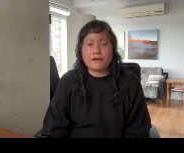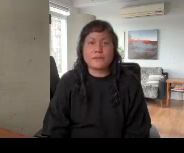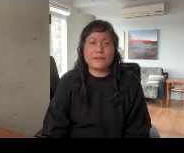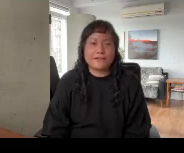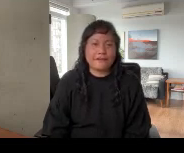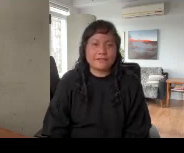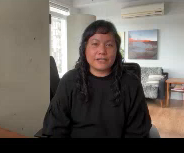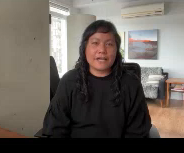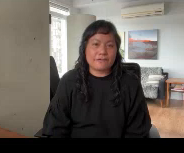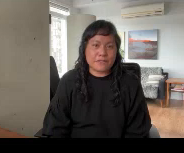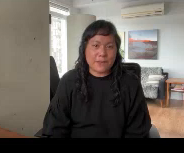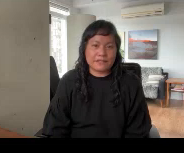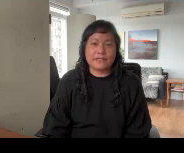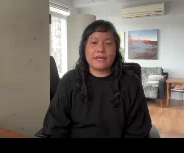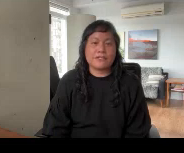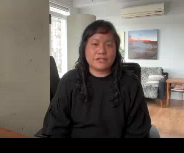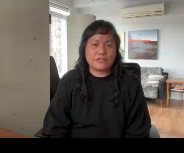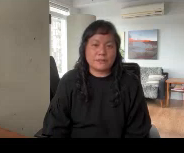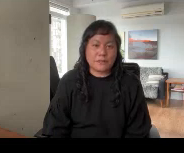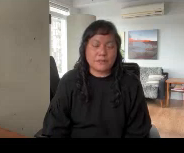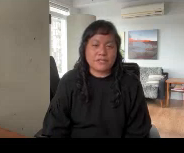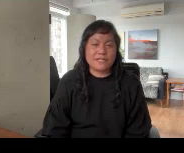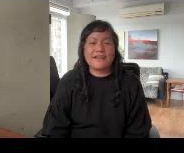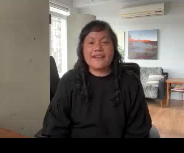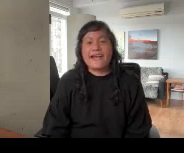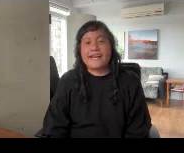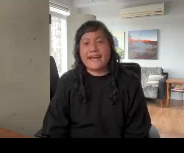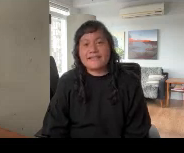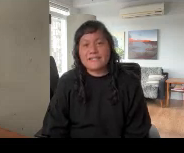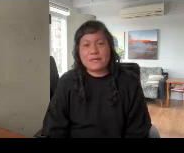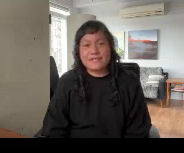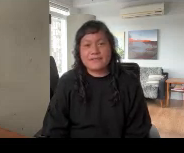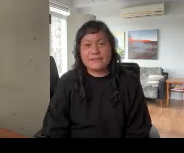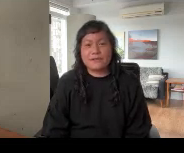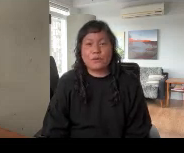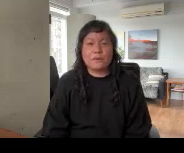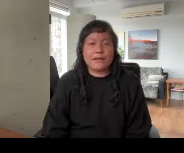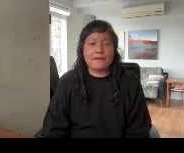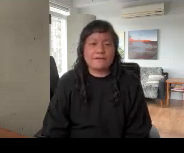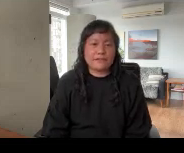regard to acknowledging and respecting Indigenous peoples. And as this presentation will be made